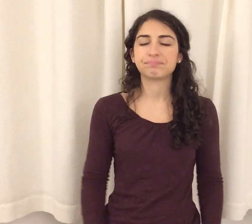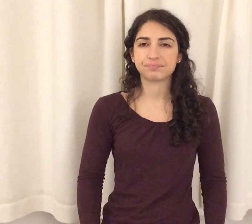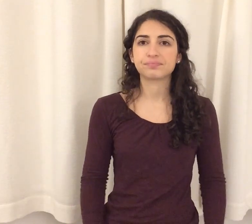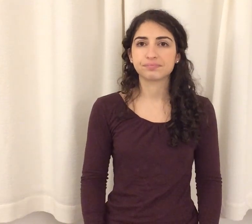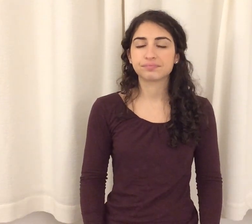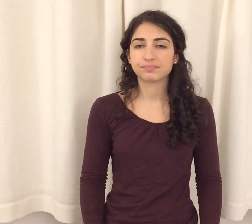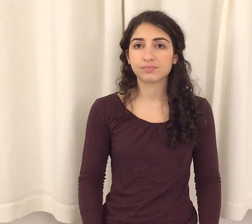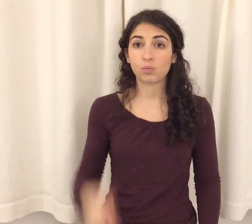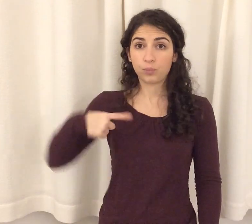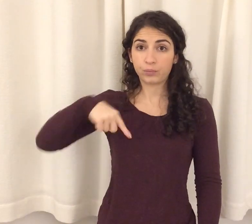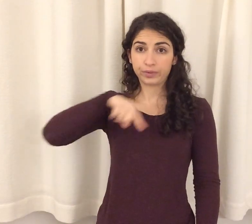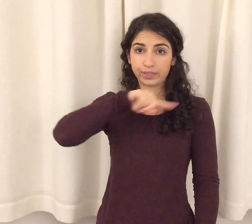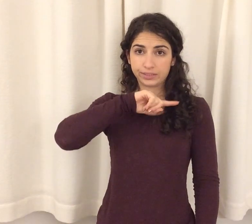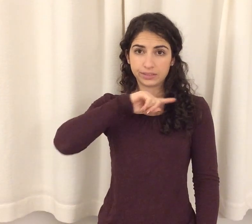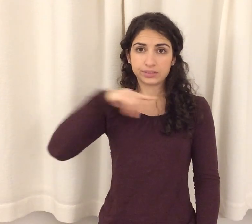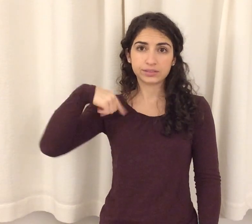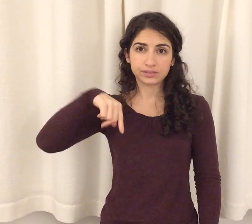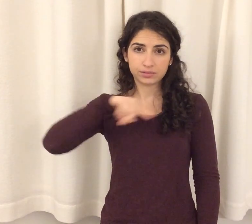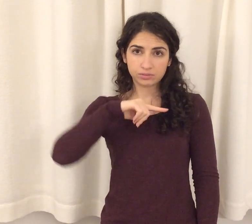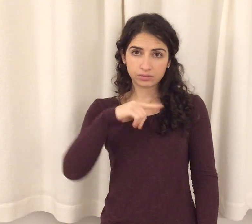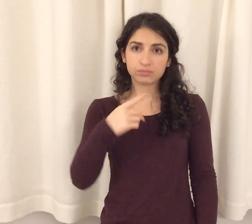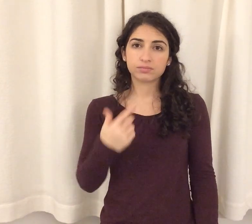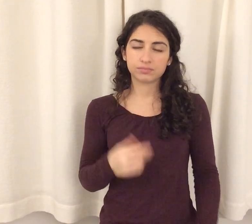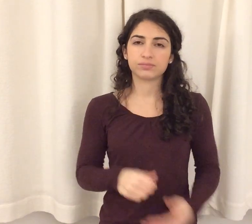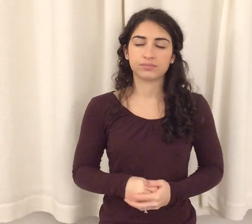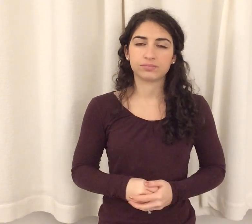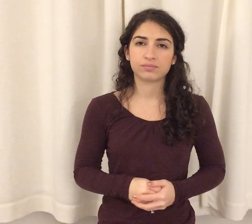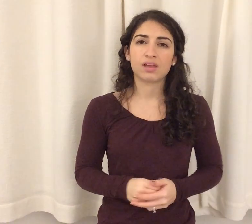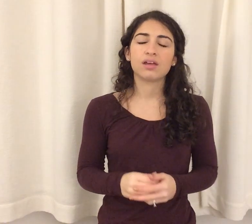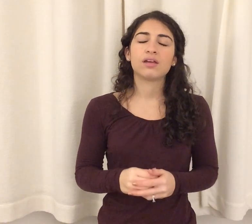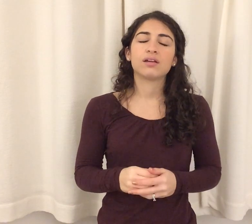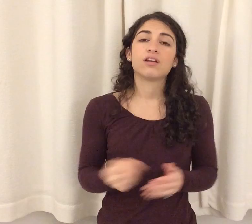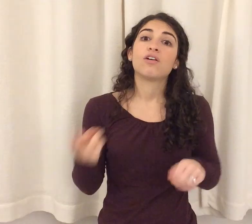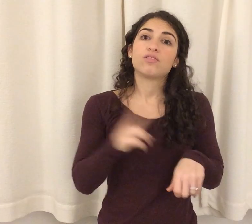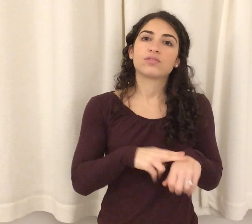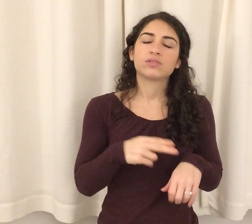an arc or circle. "We" is done like this... and